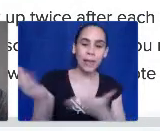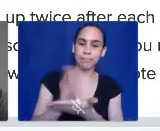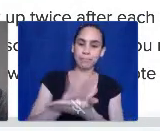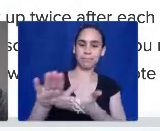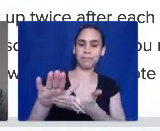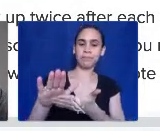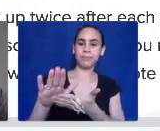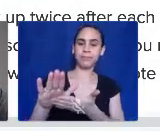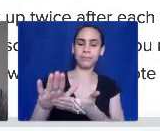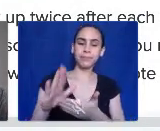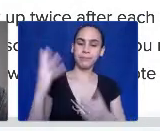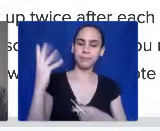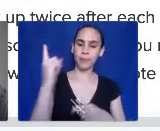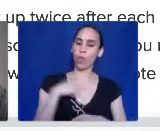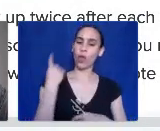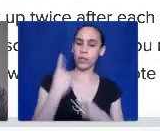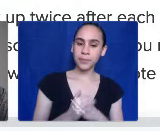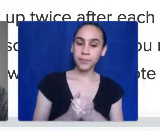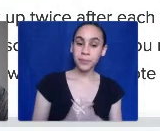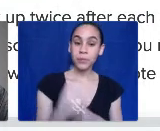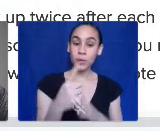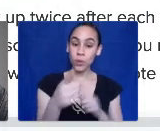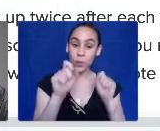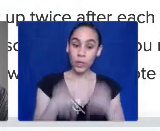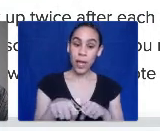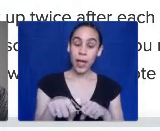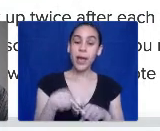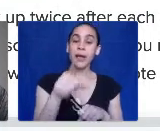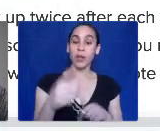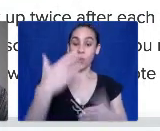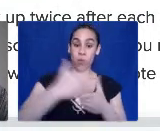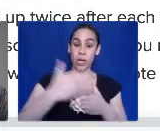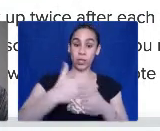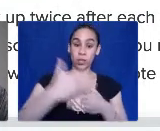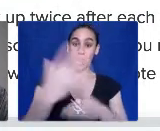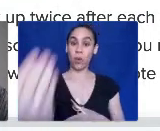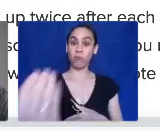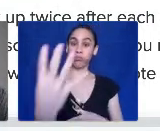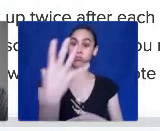um one of the things you can do is face the window so there's the window then the camera and then you